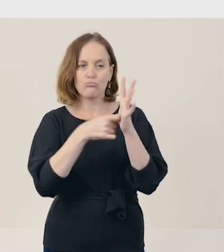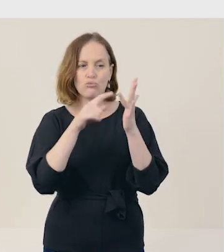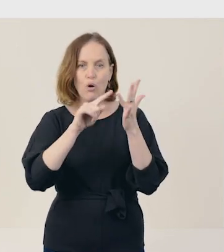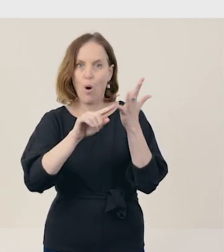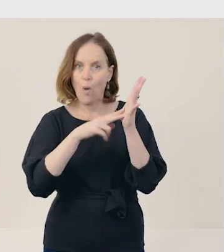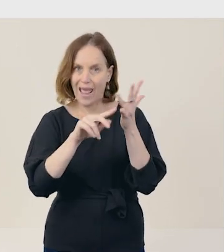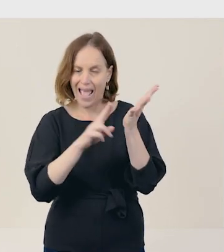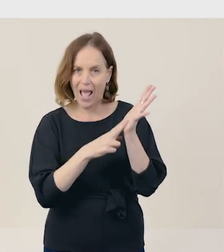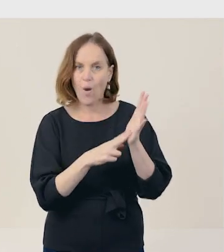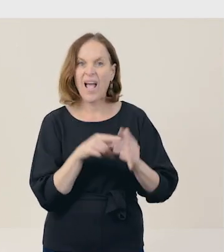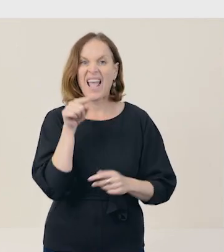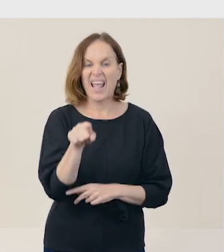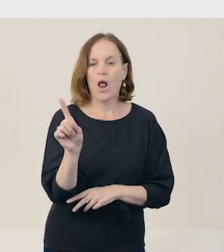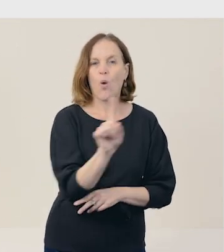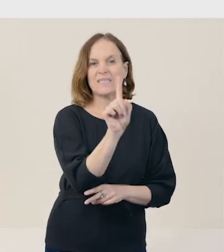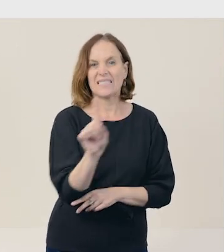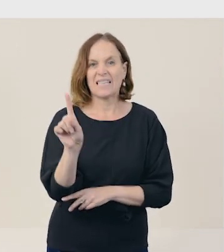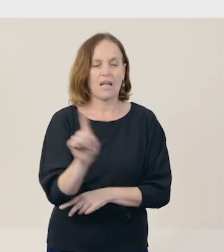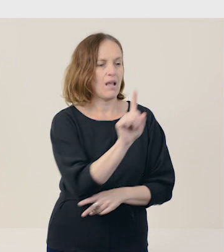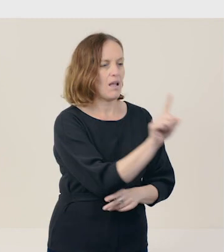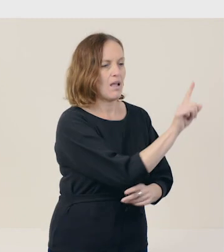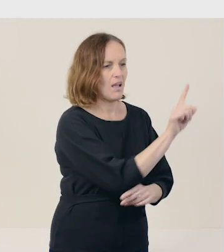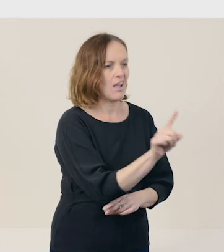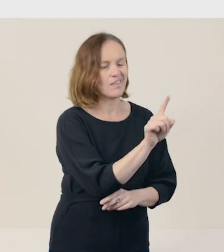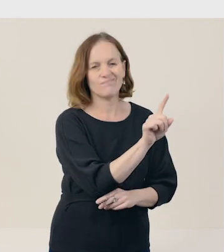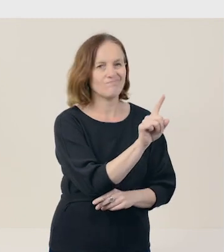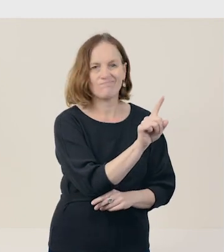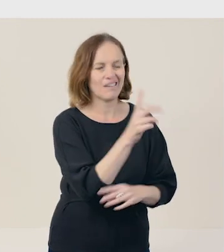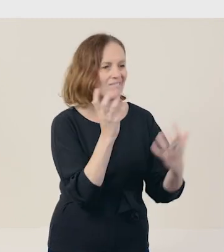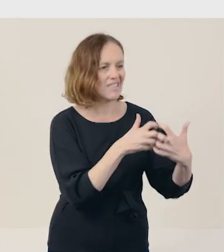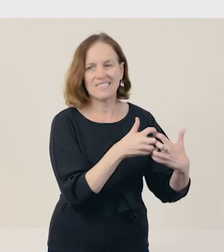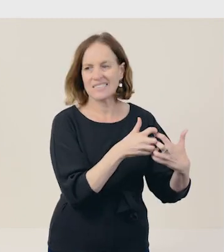For example, "He loitered here, he loitered there, 'til he was like to drop."